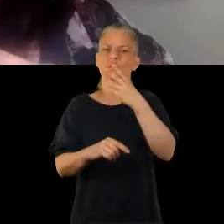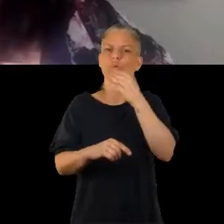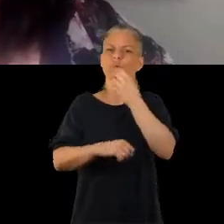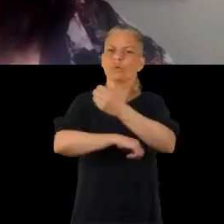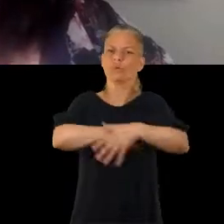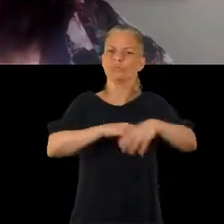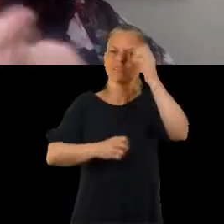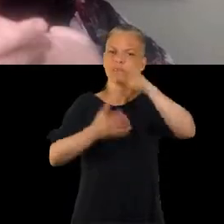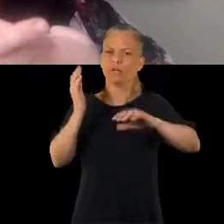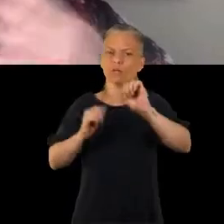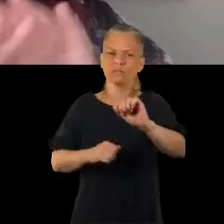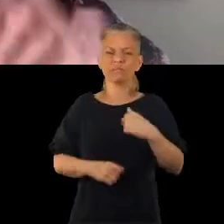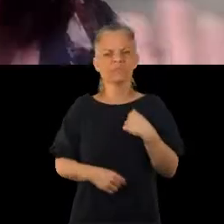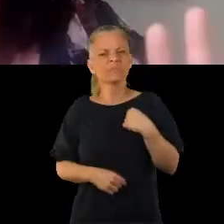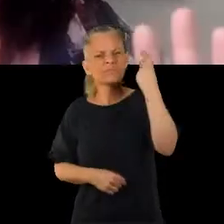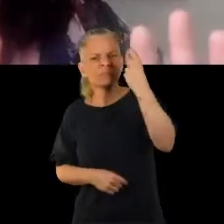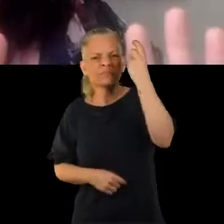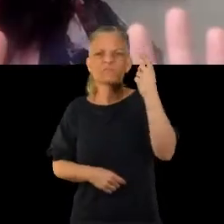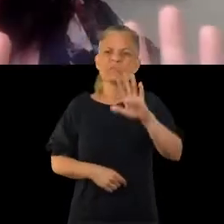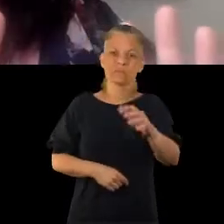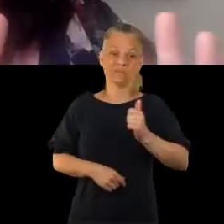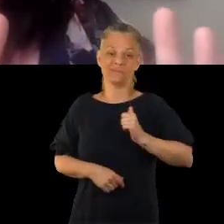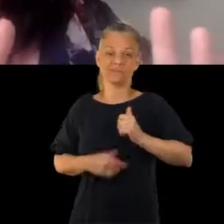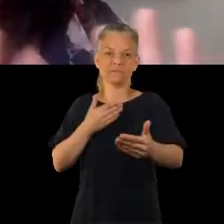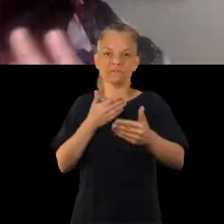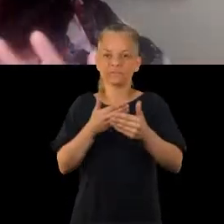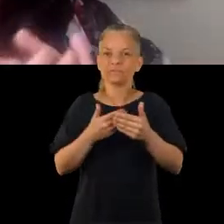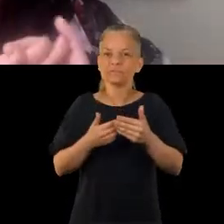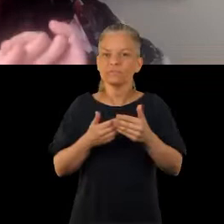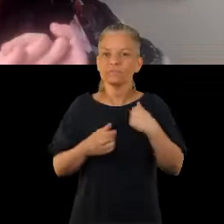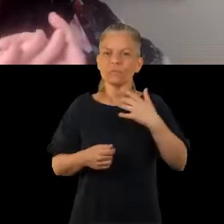is that we’re seen as a homogenous group of staff. That if you’ve got lived experience,